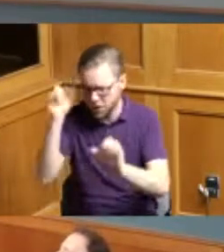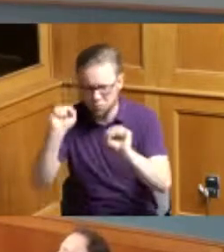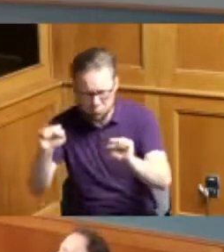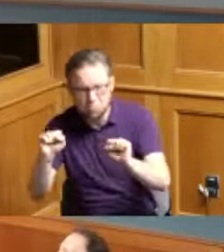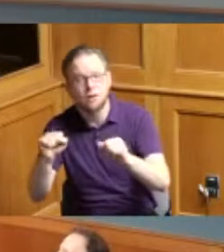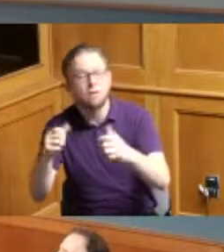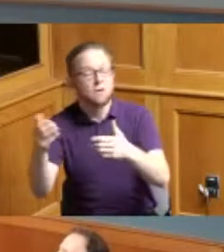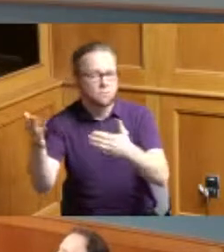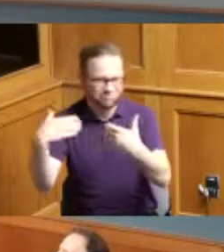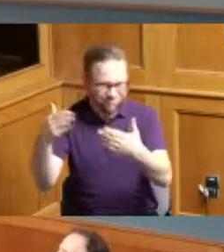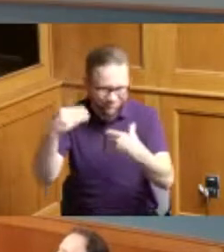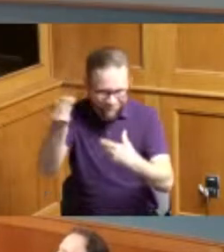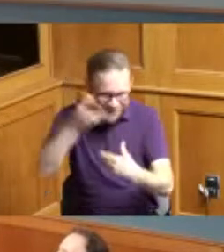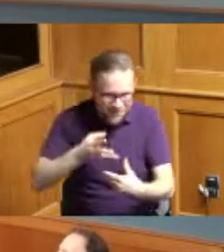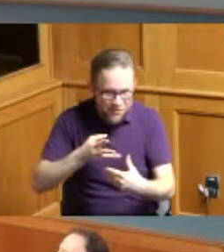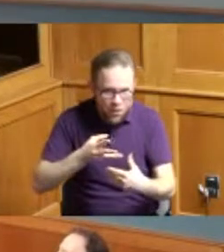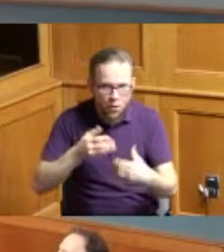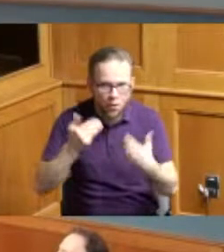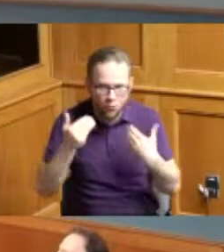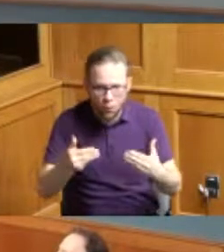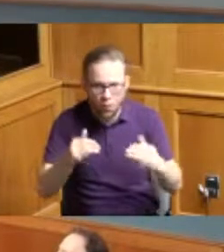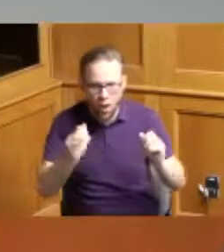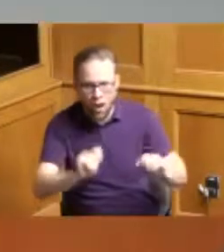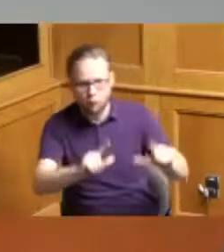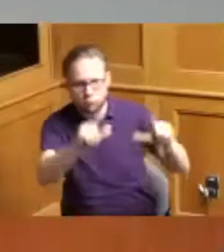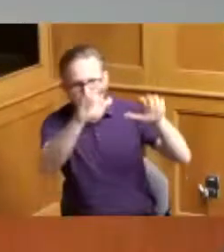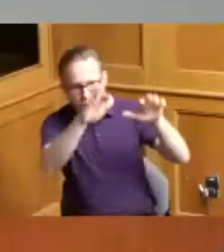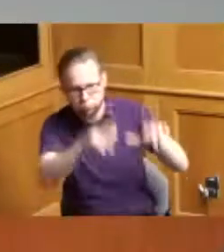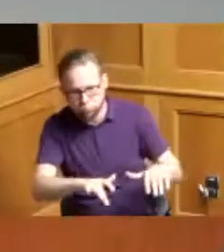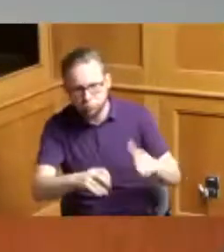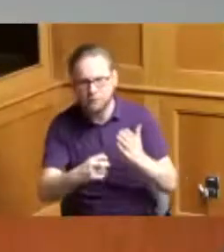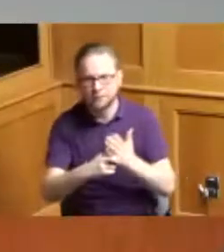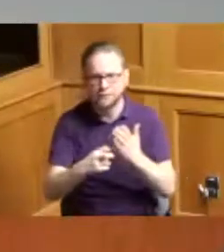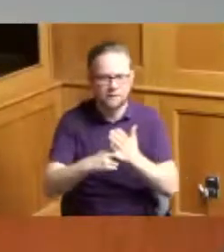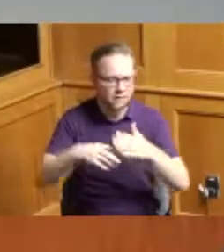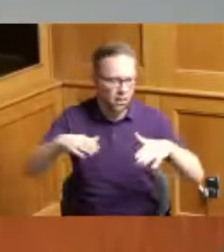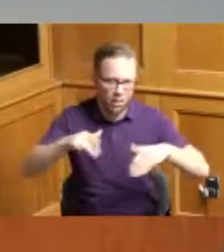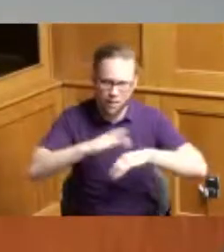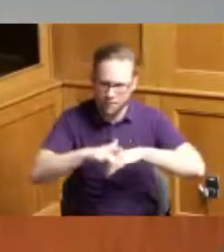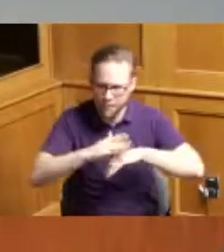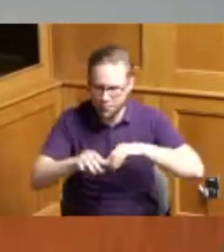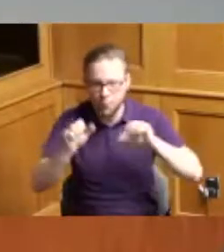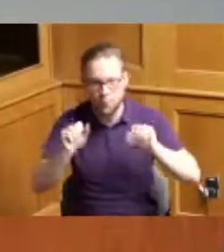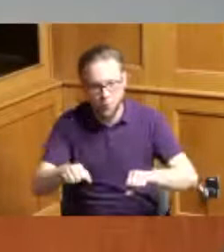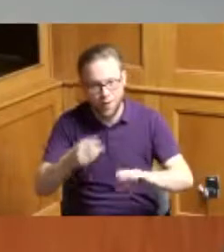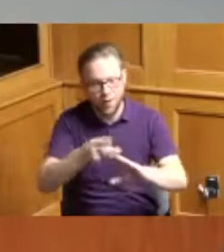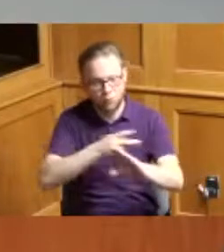us know that pre-register for the event tickets aren't yet available but we need to gauge interest